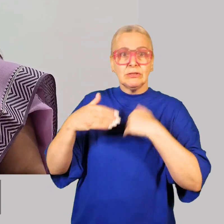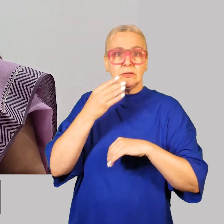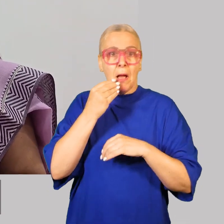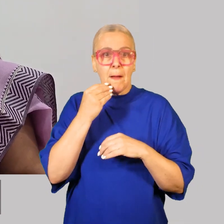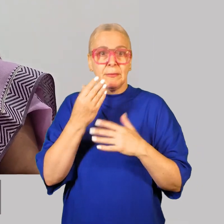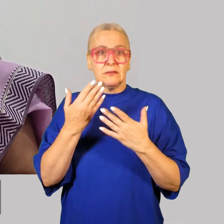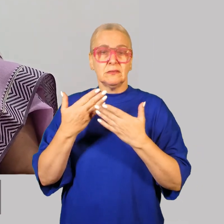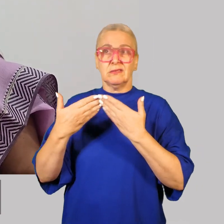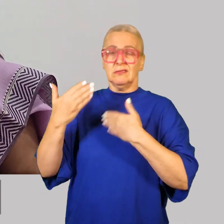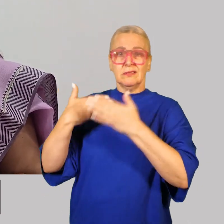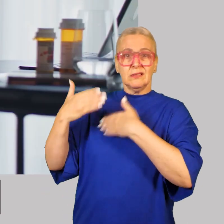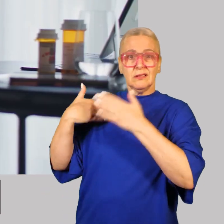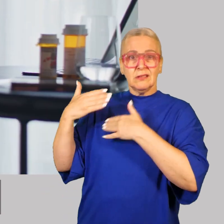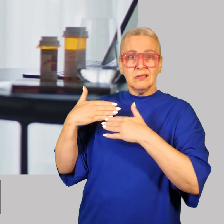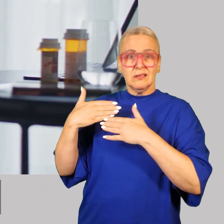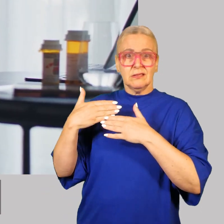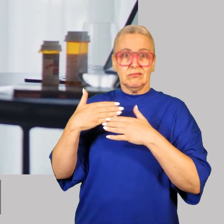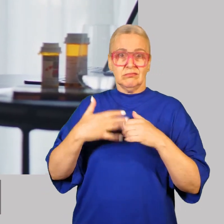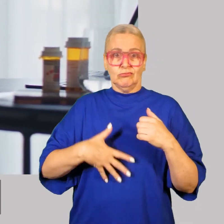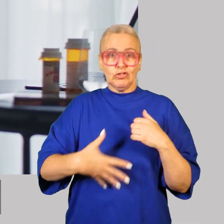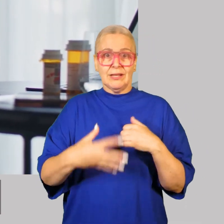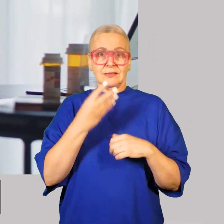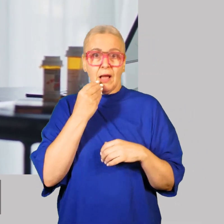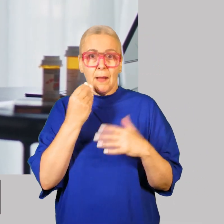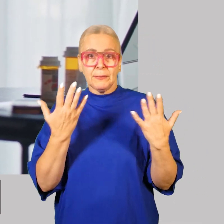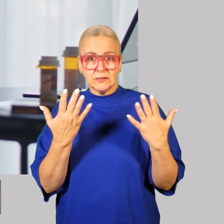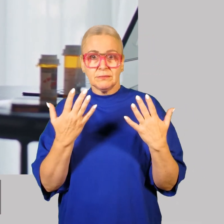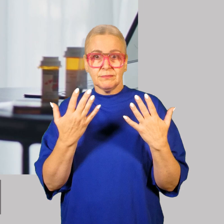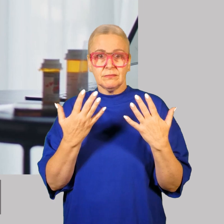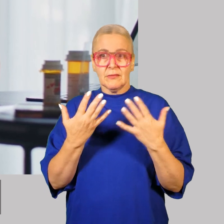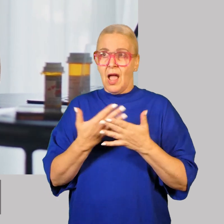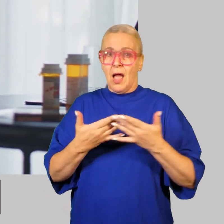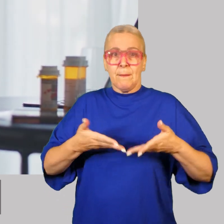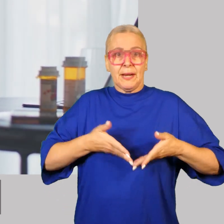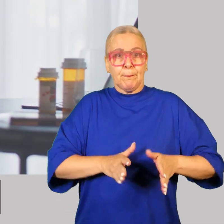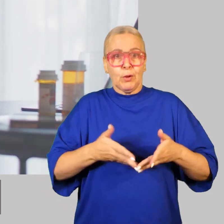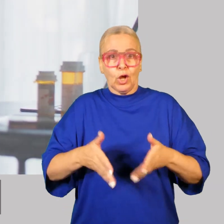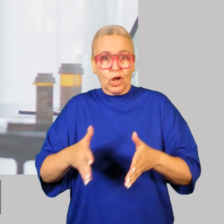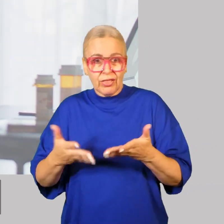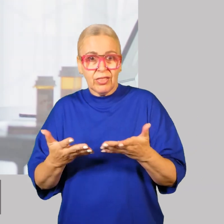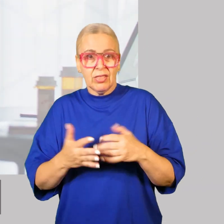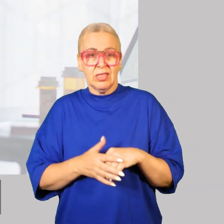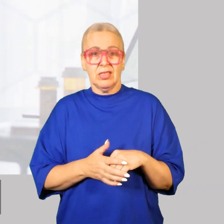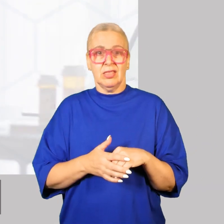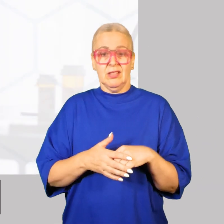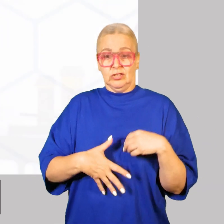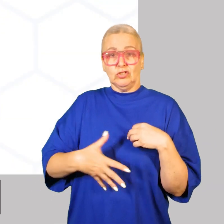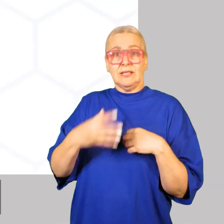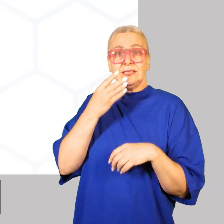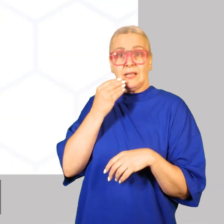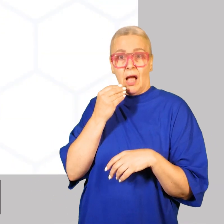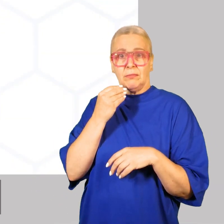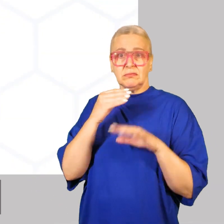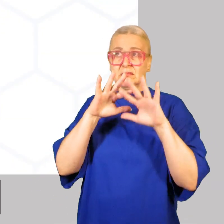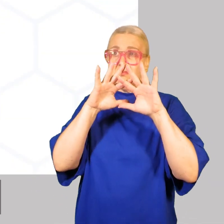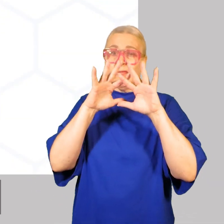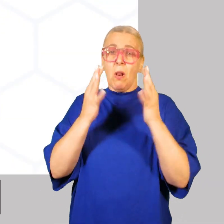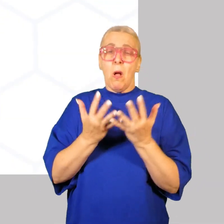of gestational diabetes, and parity. The global prevalence of gestational diabetes was reported